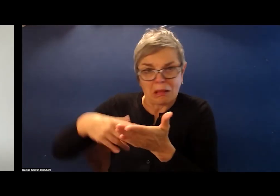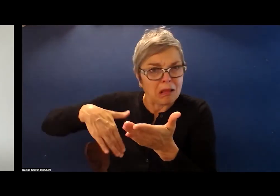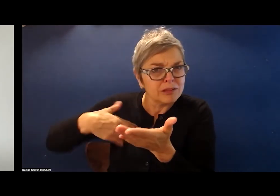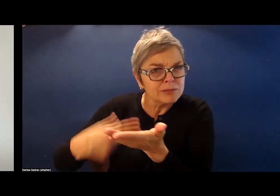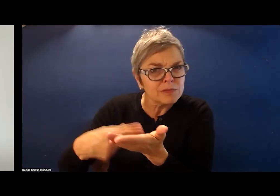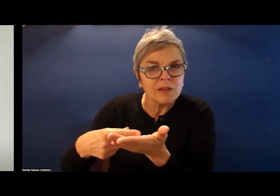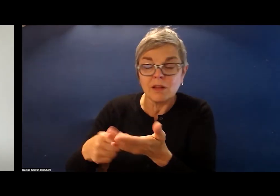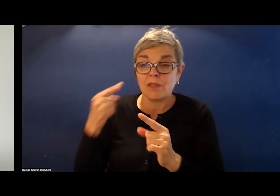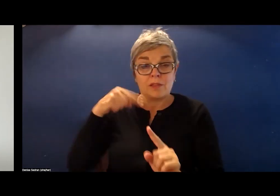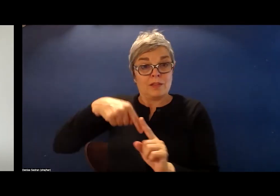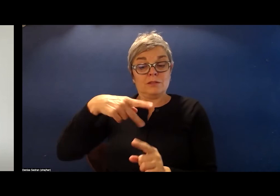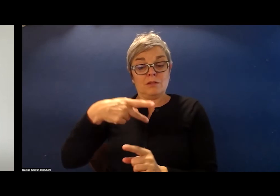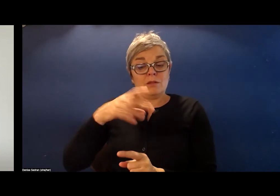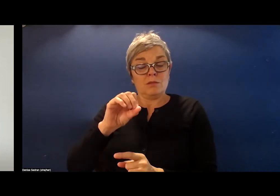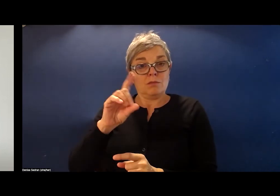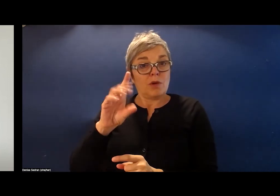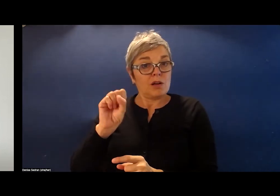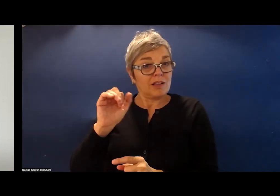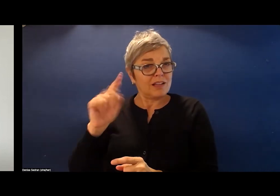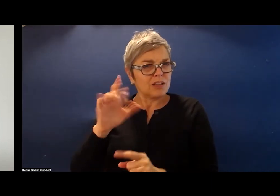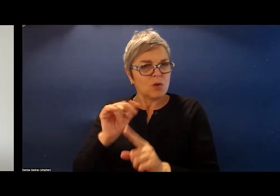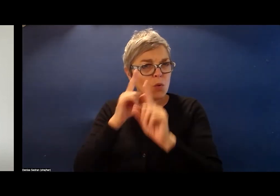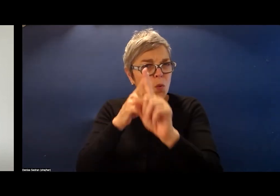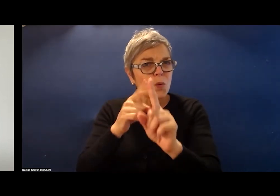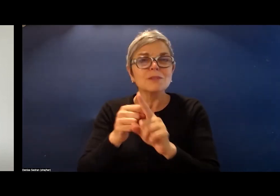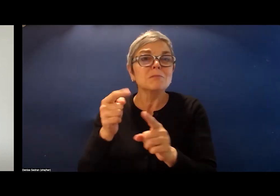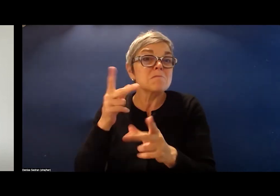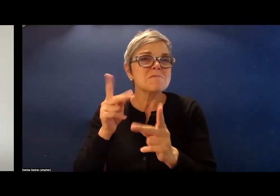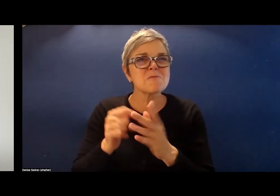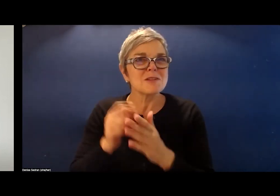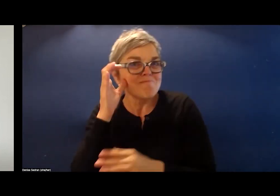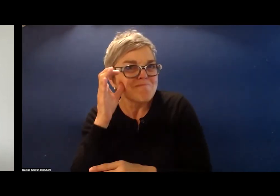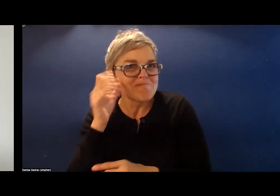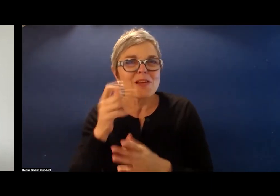want to hop over to the Feminist Art Field School project page